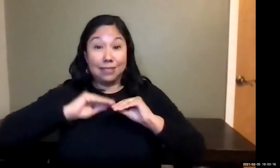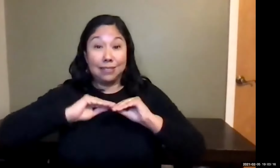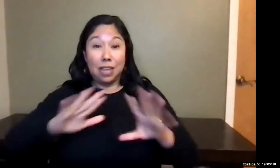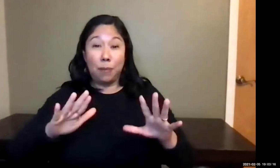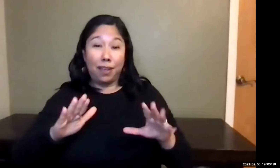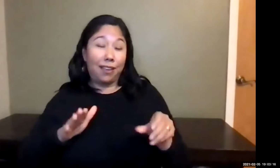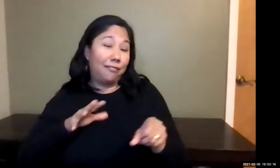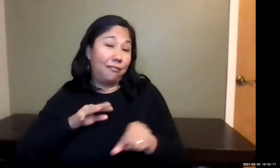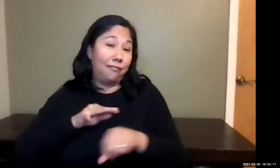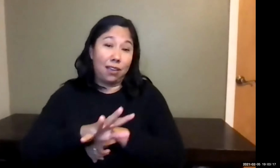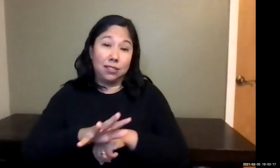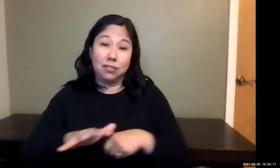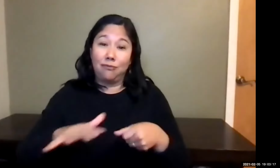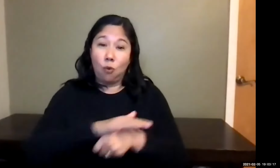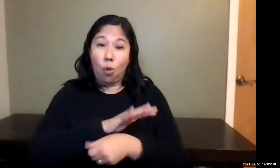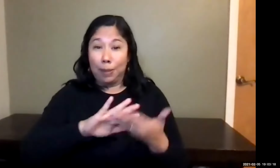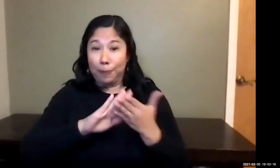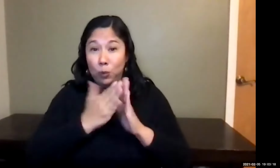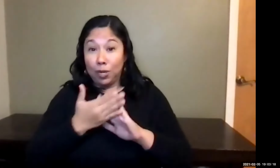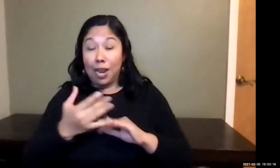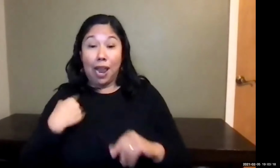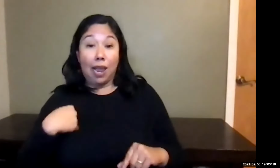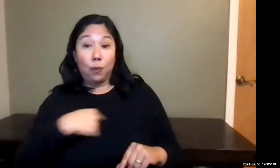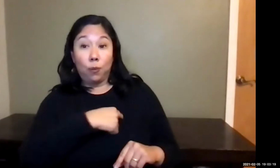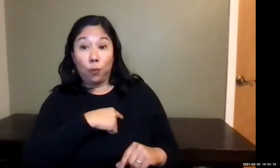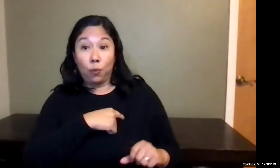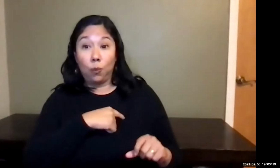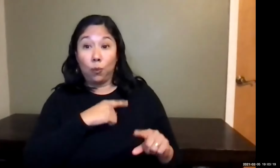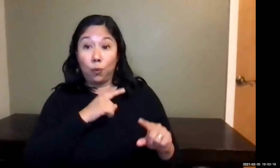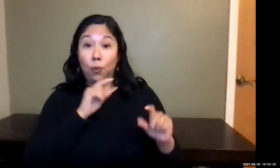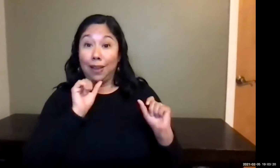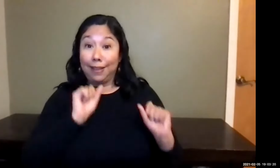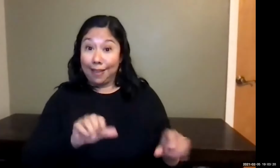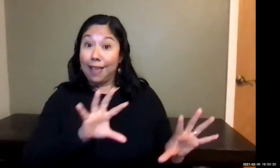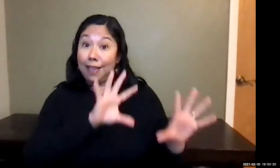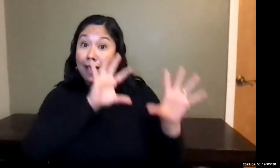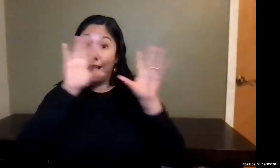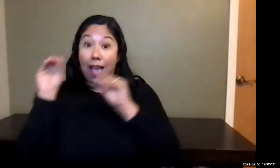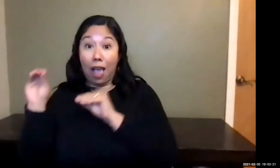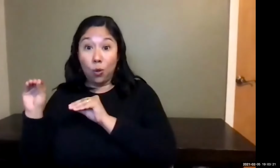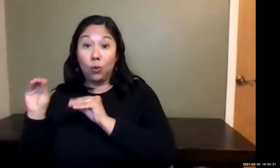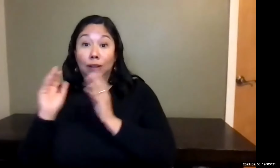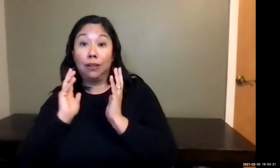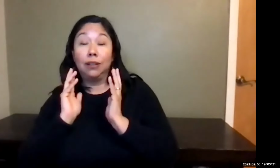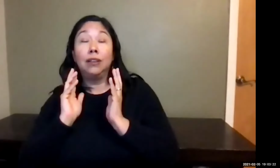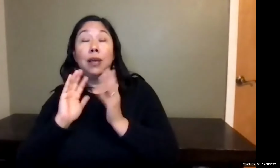and we can get out of the pandemic together as a community as well.